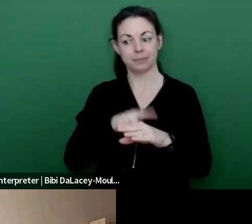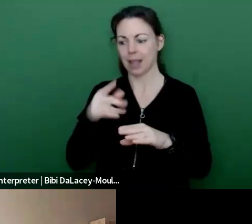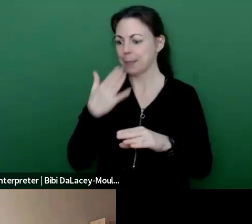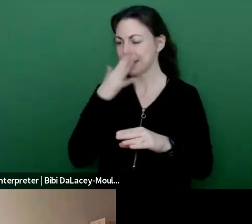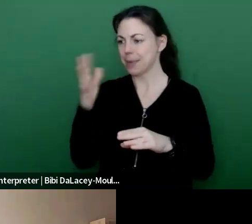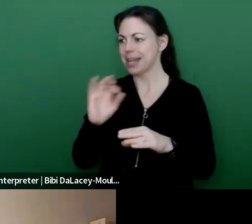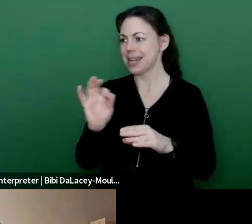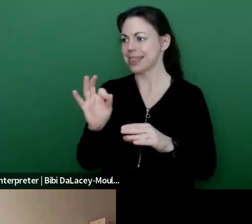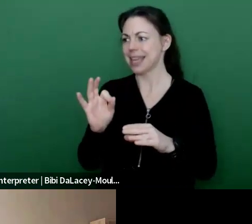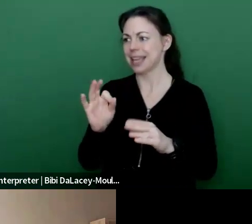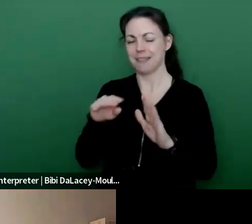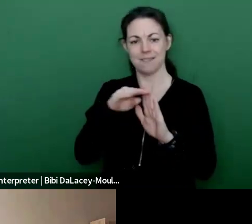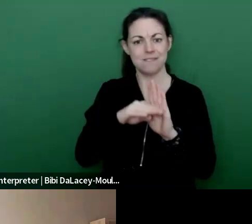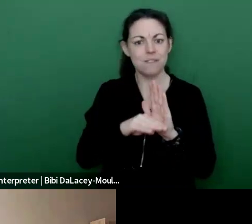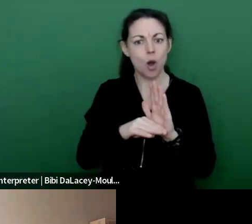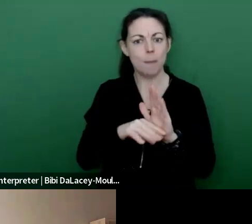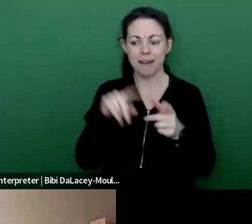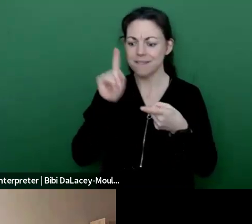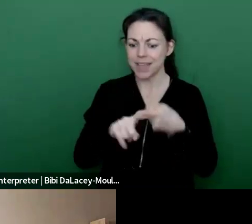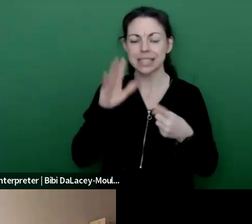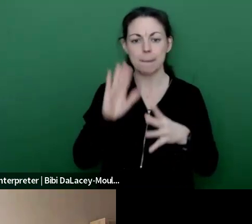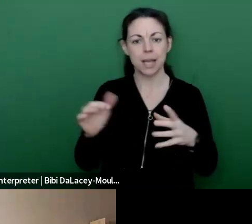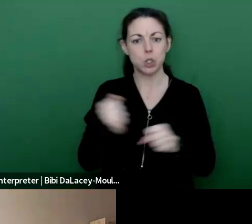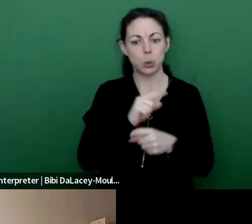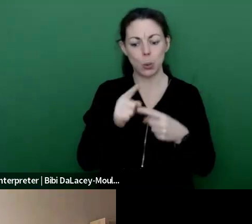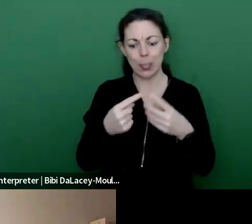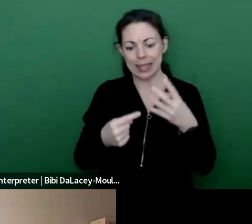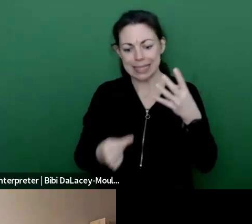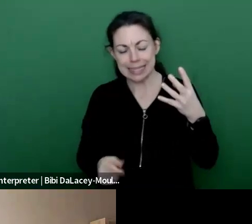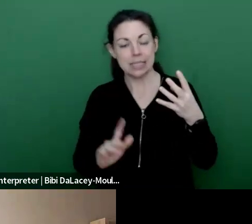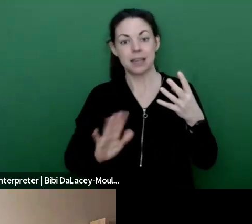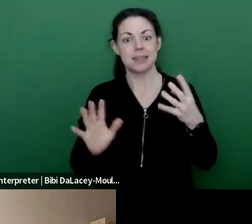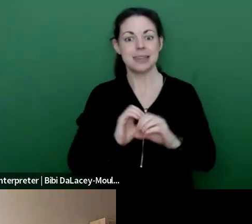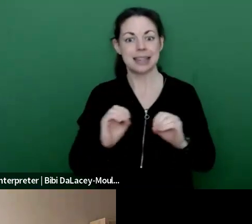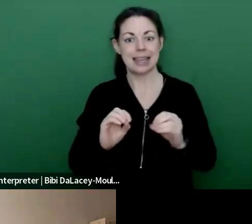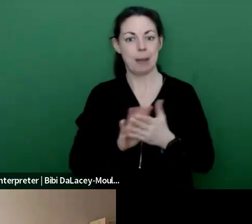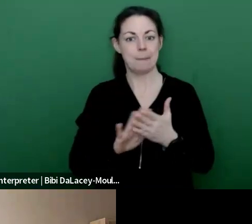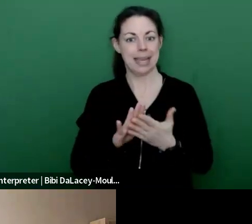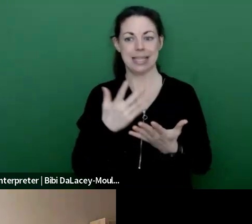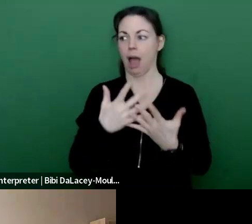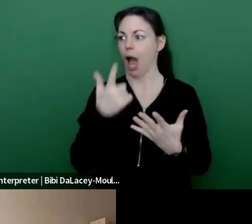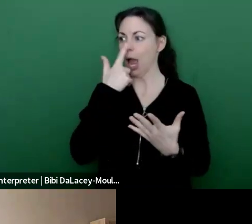which meant I had a lot of freedom in order to shape it, which doesn't often happen in very early career roles. I was very,